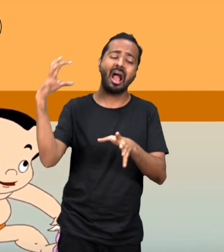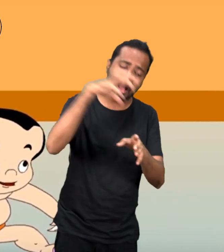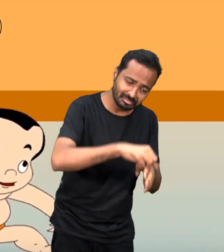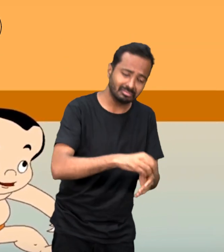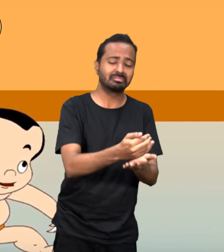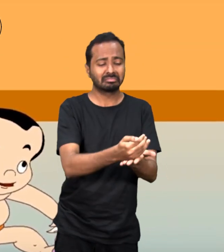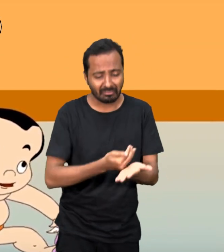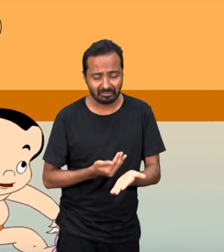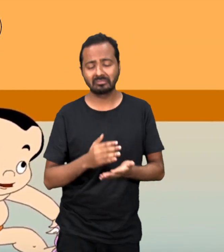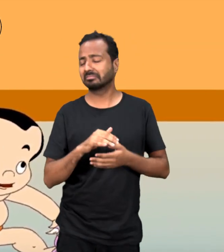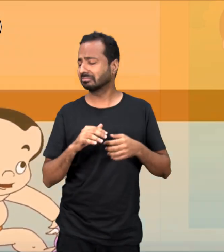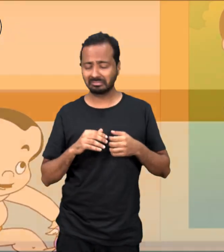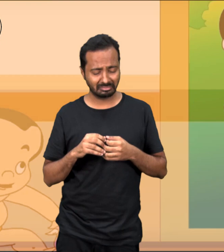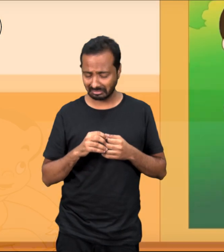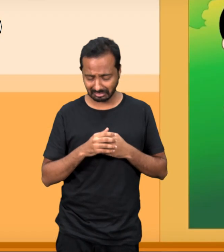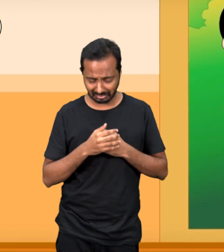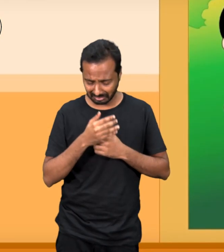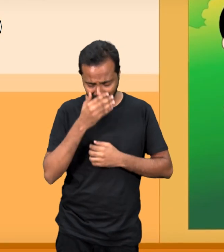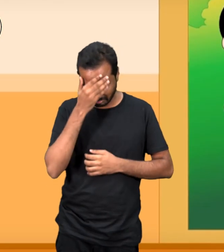My child is not dead, infact mongoose saved my child from the snake.